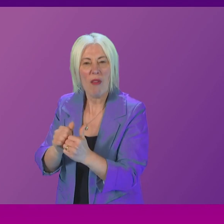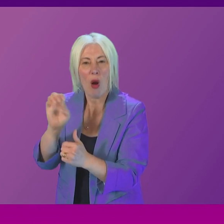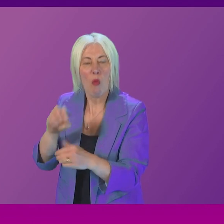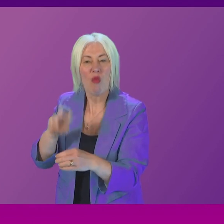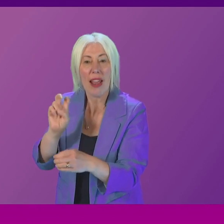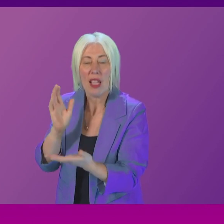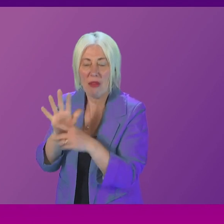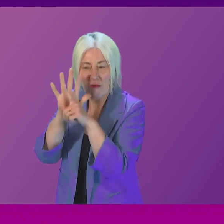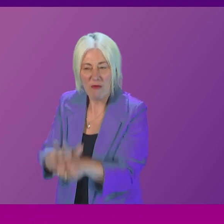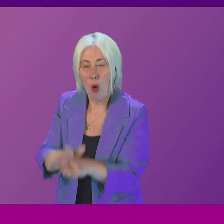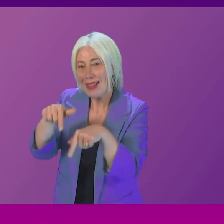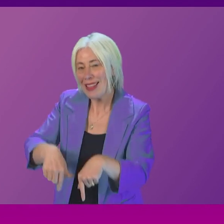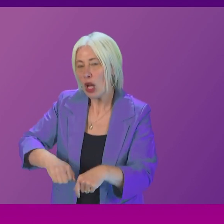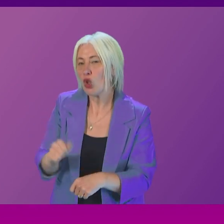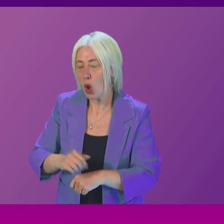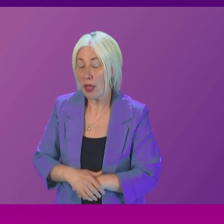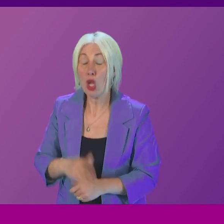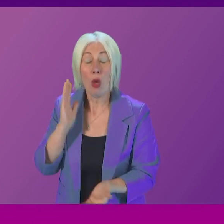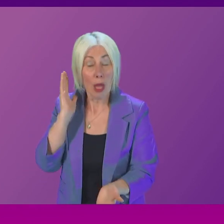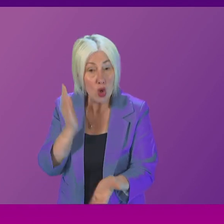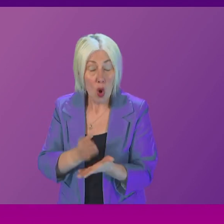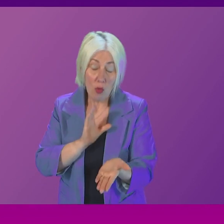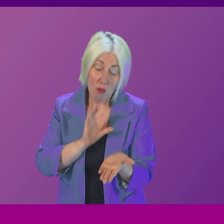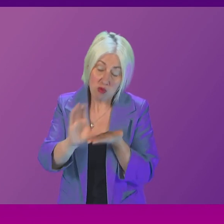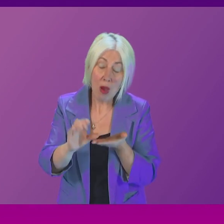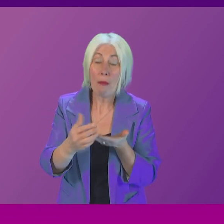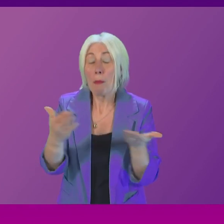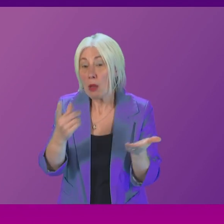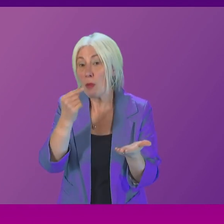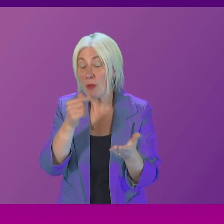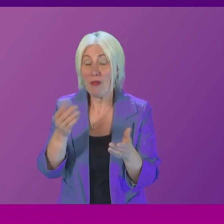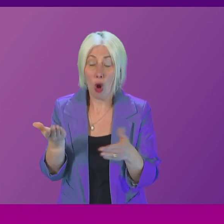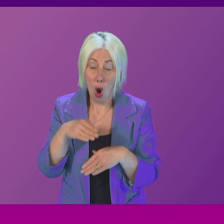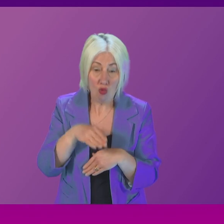I will continue to make sure that record amounts are invested in the recovery of both our NHS